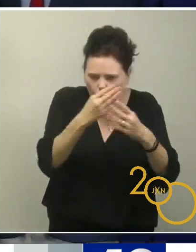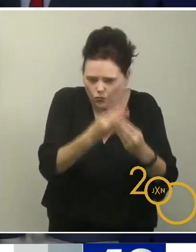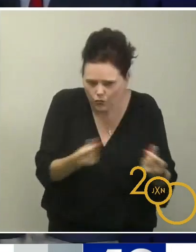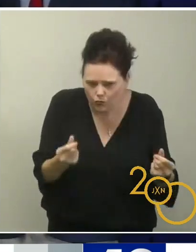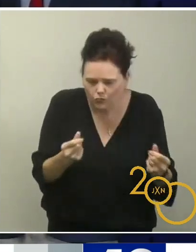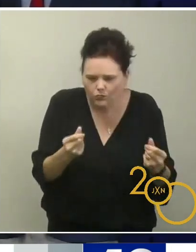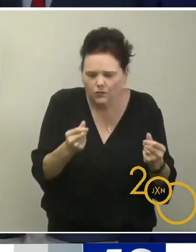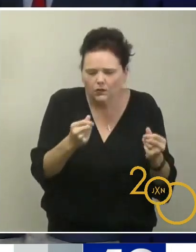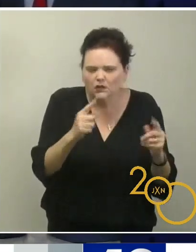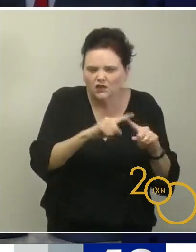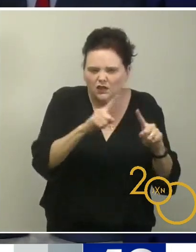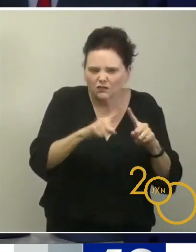WITH ONE VOICE.